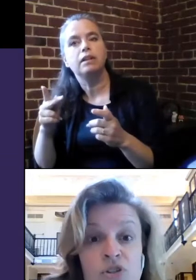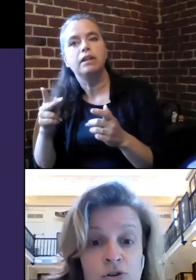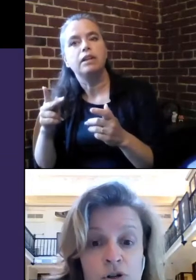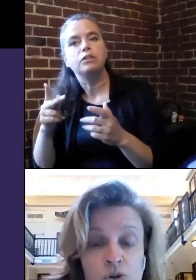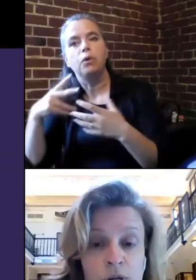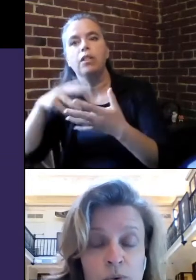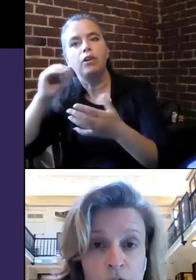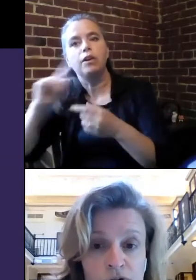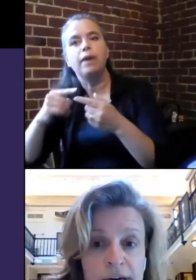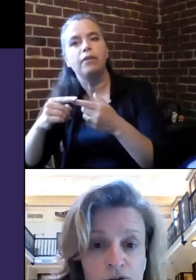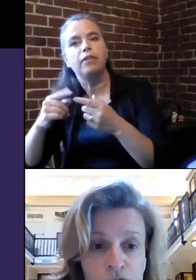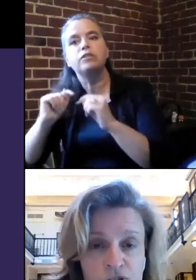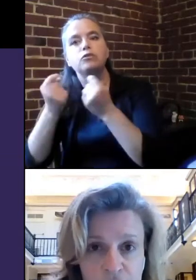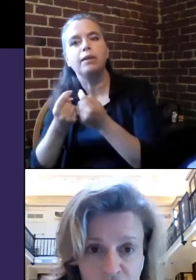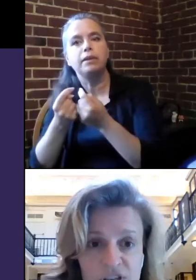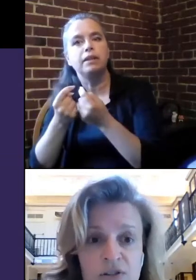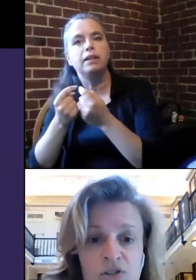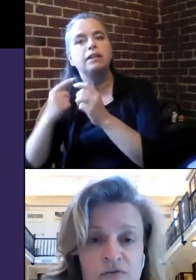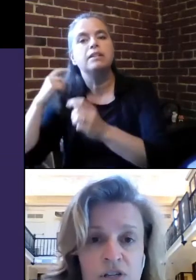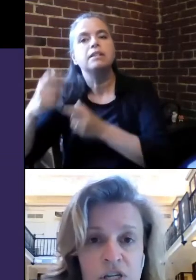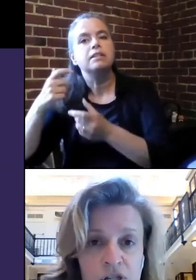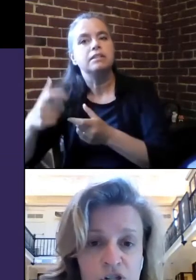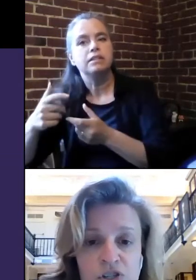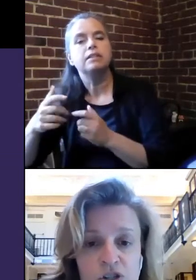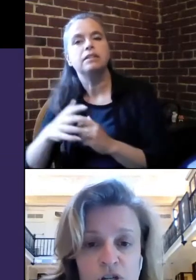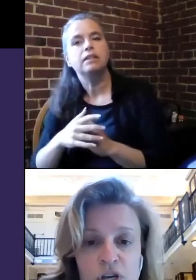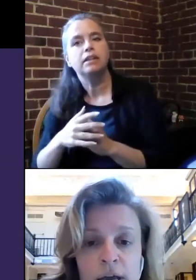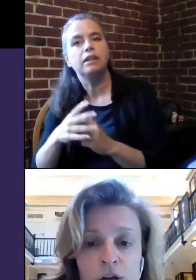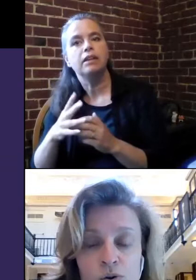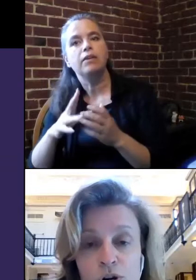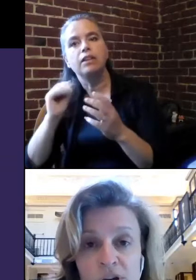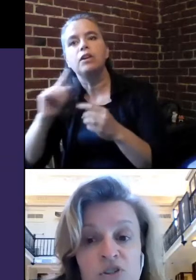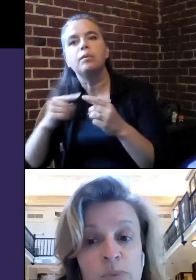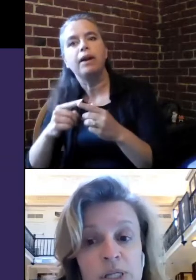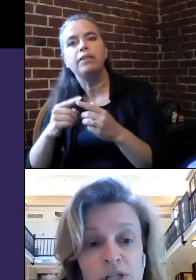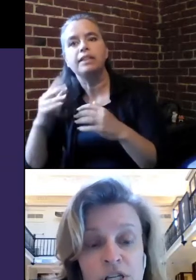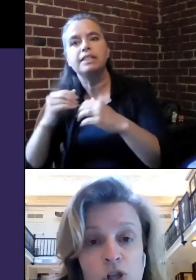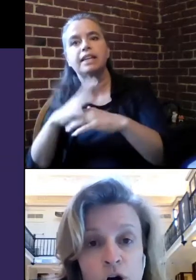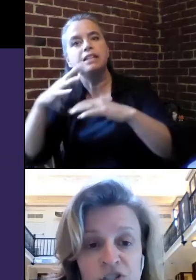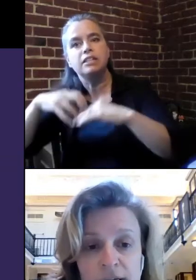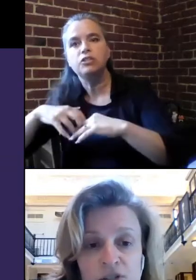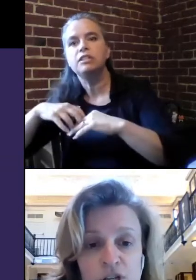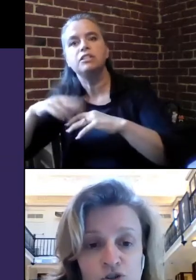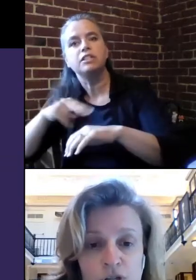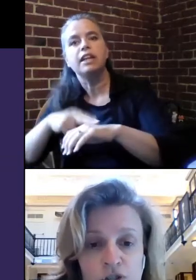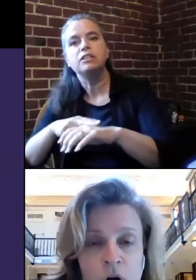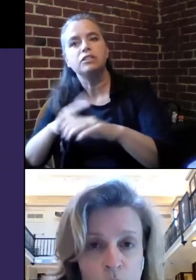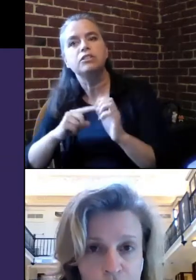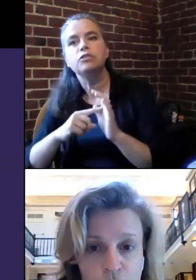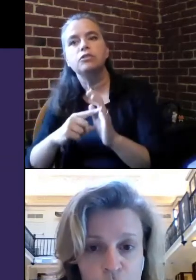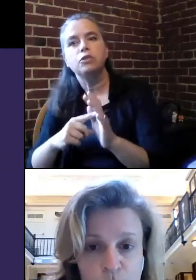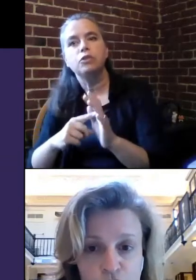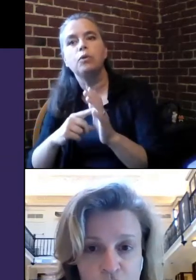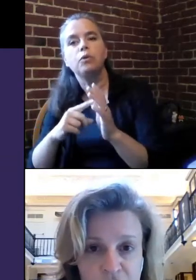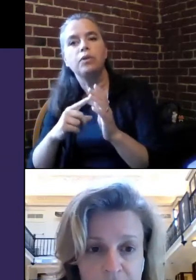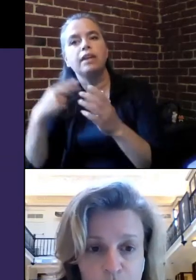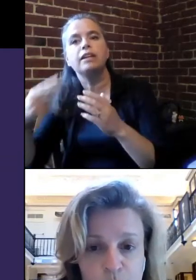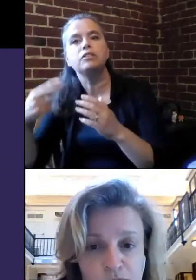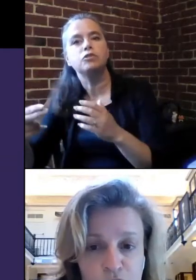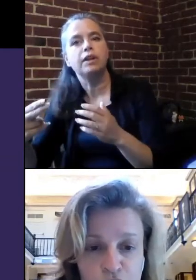Through this acknowledgement, we honor the Elders and their descendants of these Indigenous Nations in order to bring visibility to these long silenced histories while working toward a more just and equitable future.